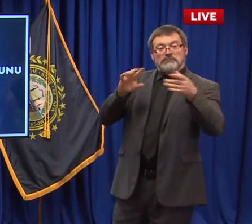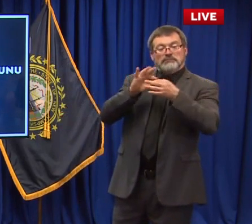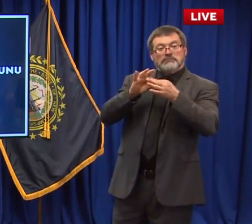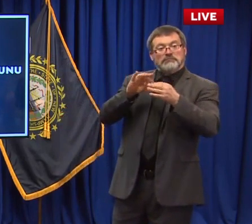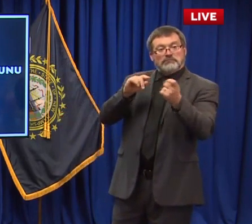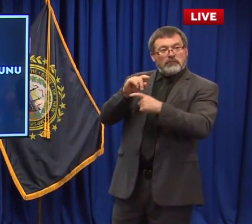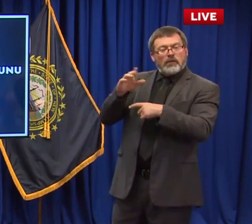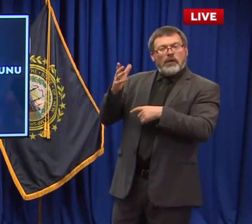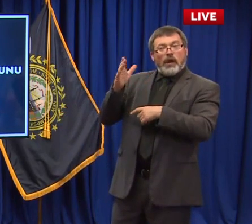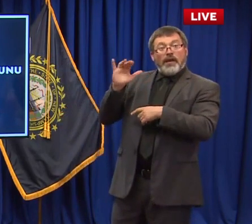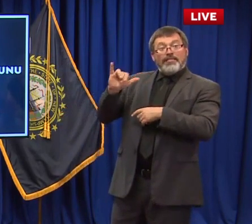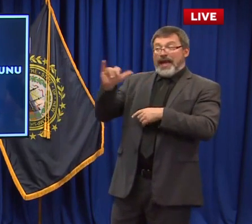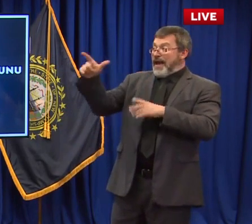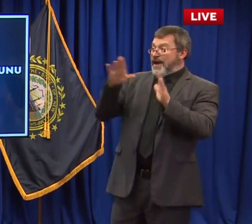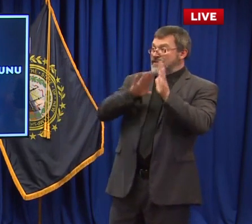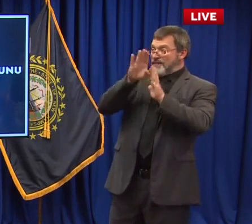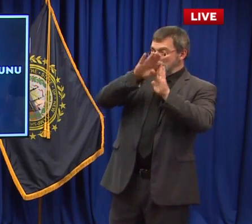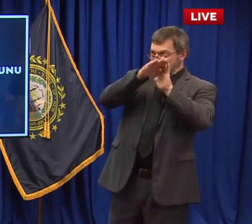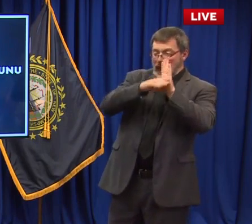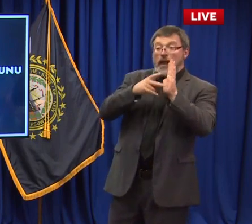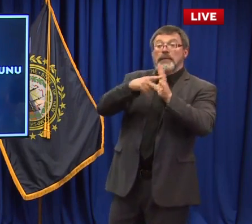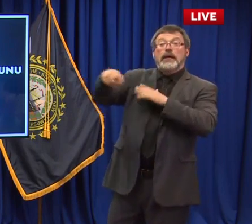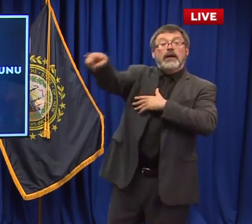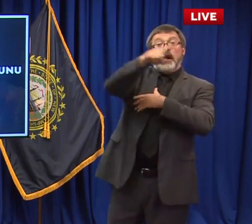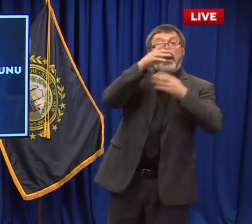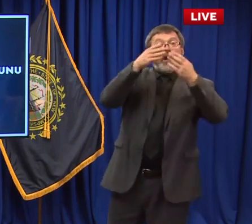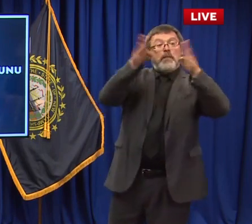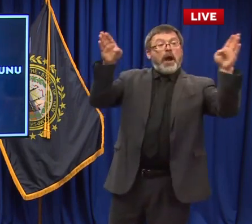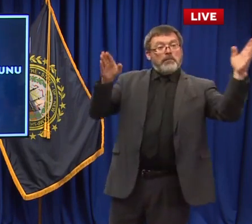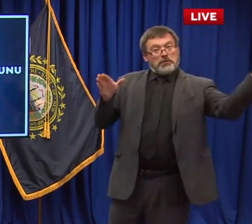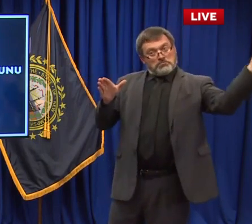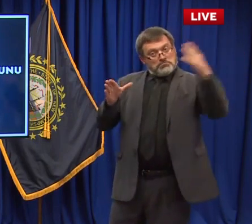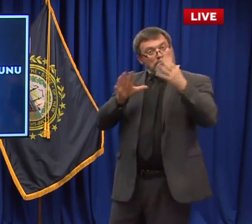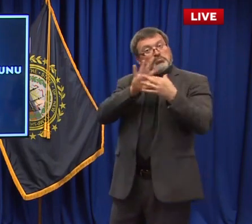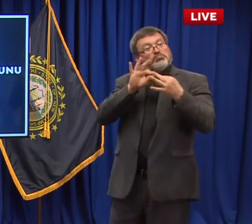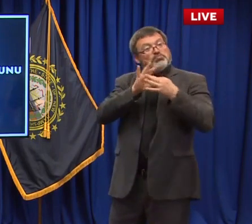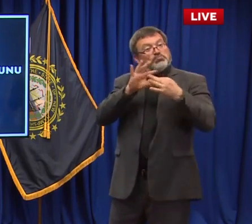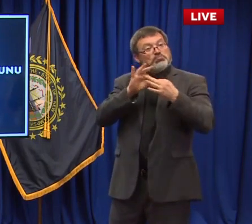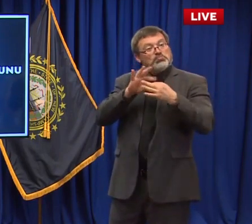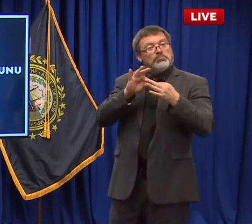AN OPPORTUNITY FOR THE PUBLIC TO COMMENT ON THE RESULTS OF THAT?